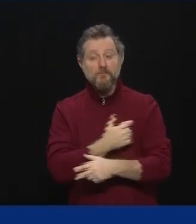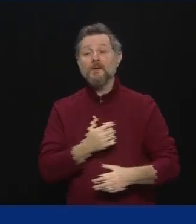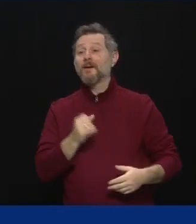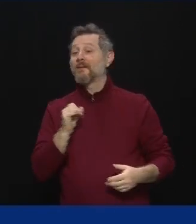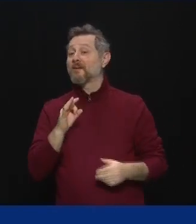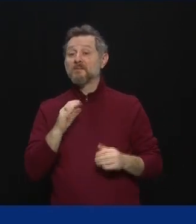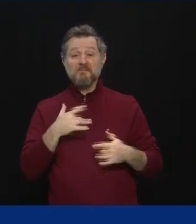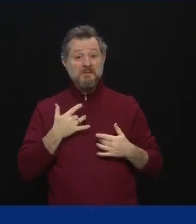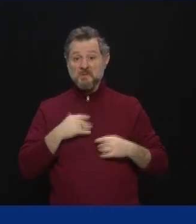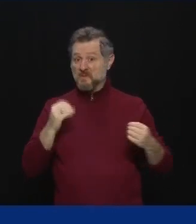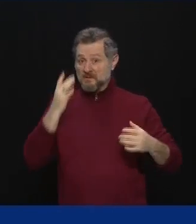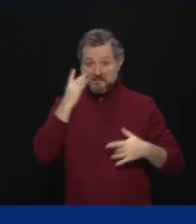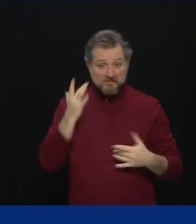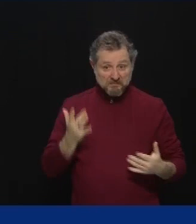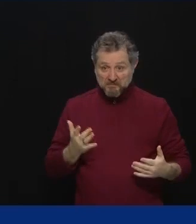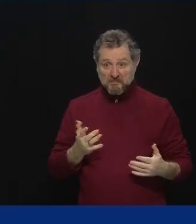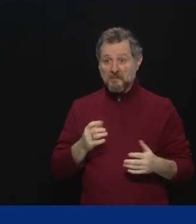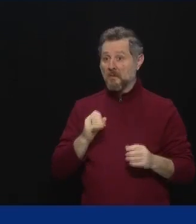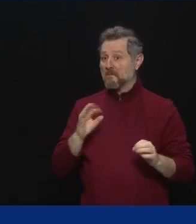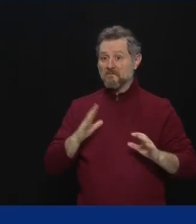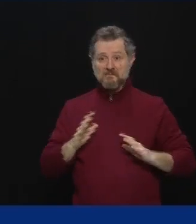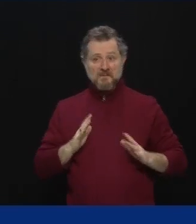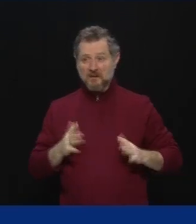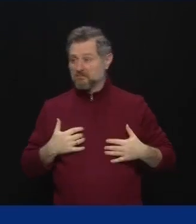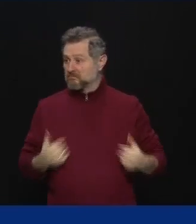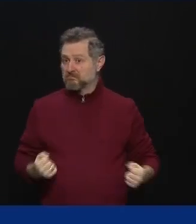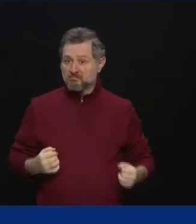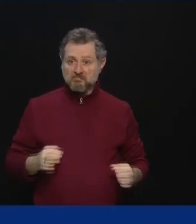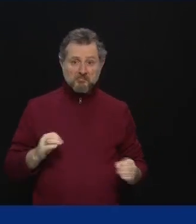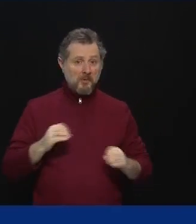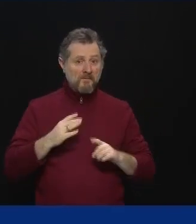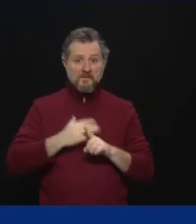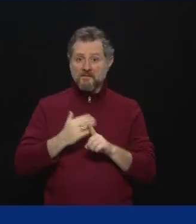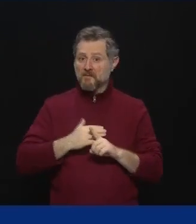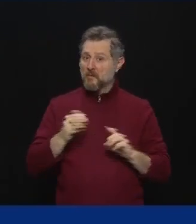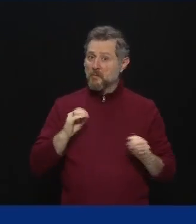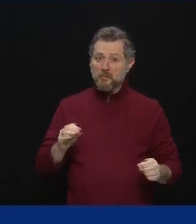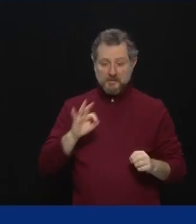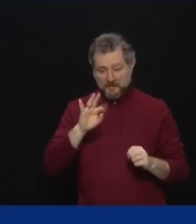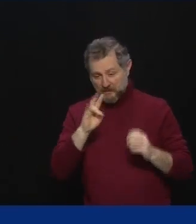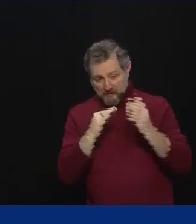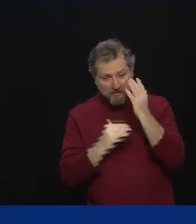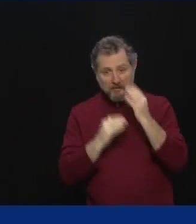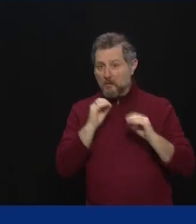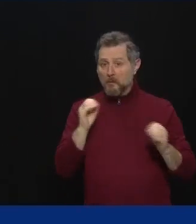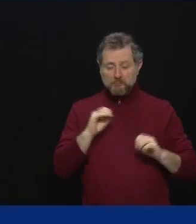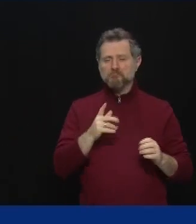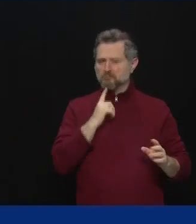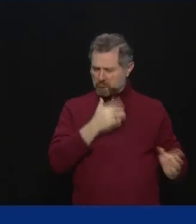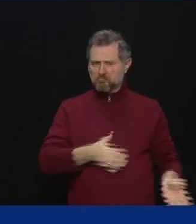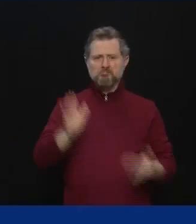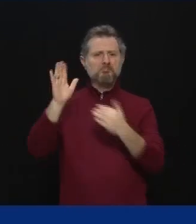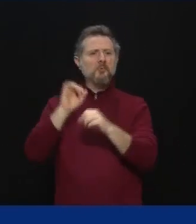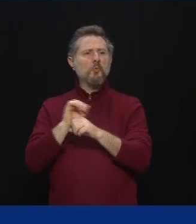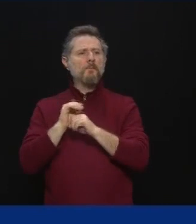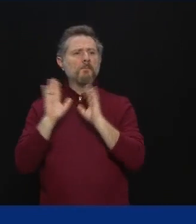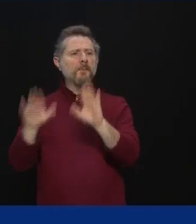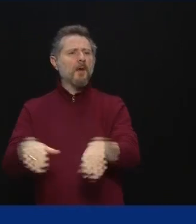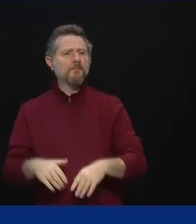MEMBERS WHO HAD COVID TO RETURN AFTER FIVE DAYS IF FULLY VACCINATED, AGAIN, FULLY